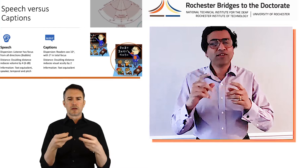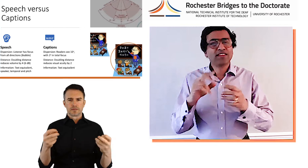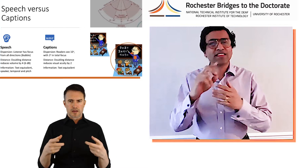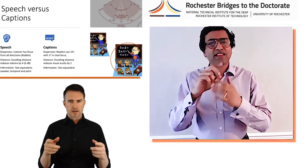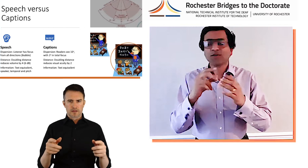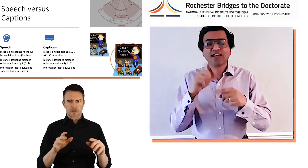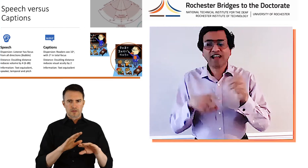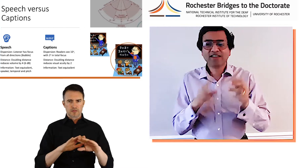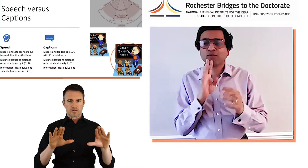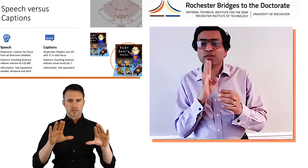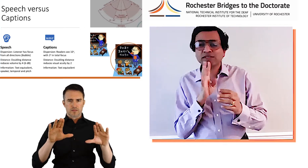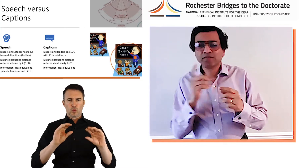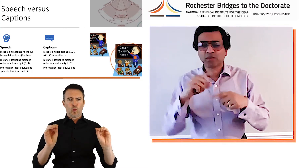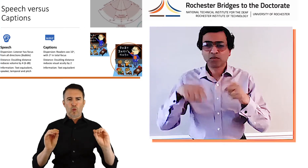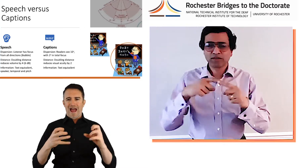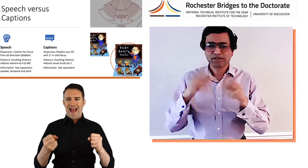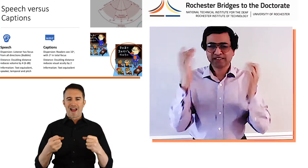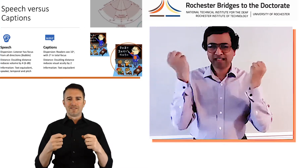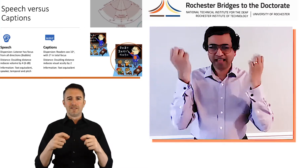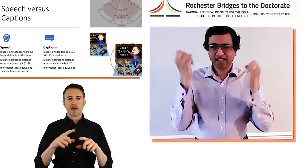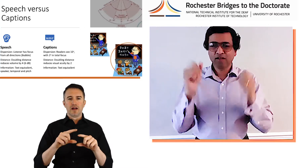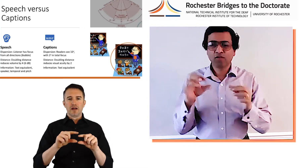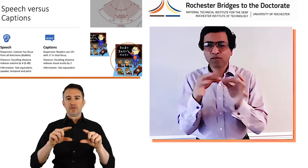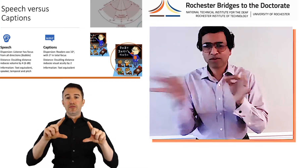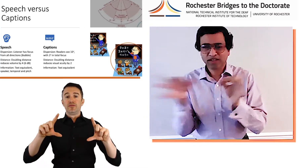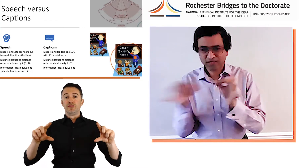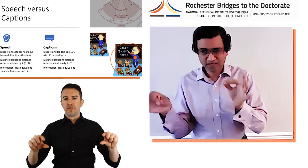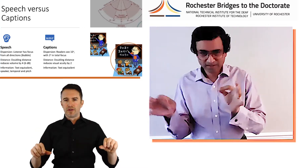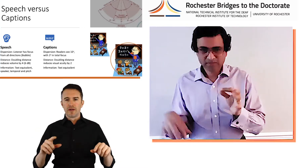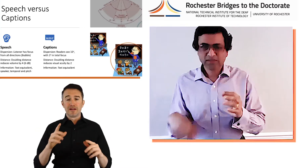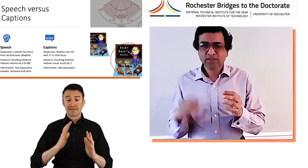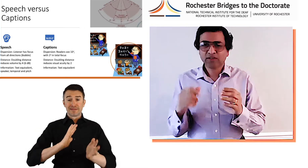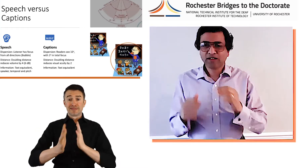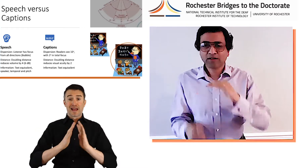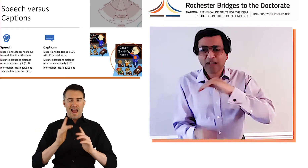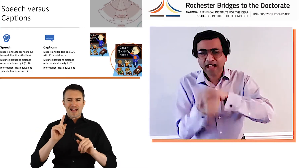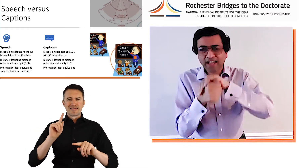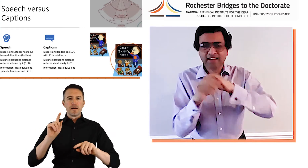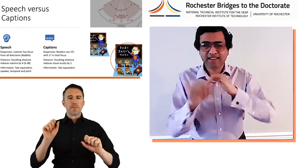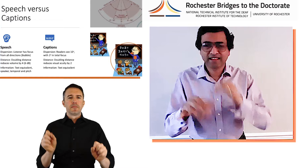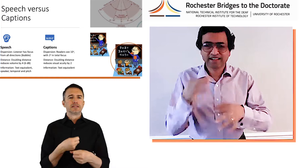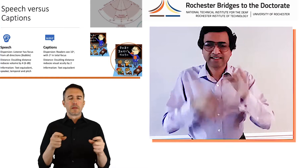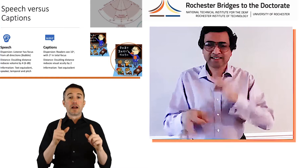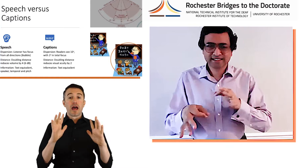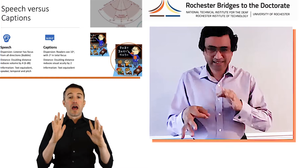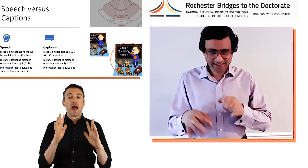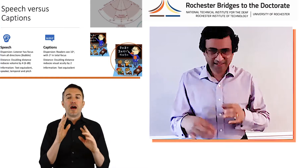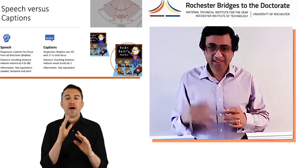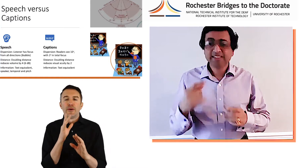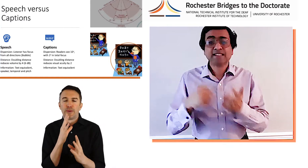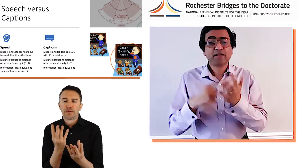The volume will decrease the further away they go. But now in sign, the further away you go,